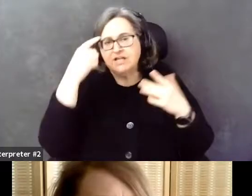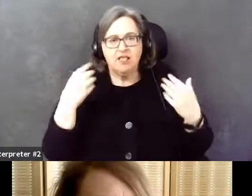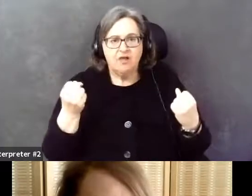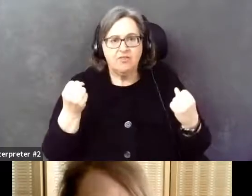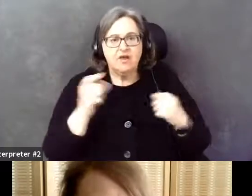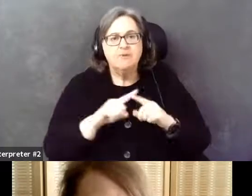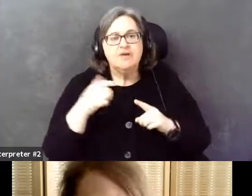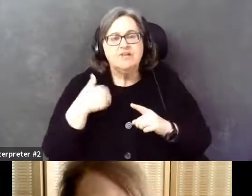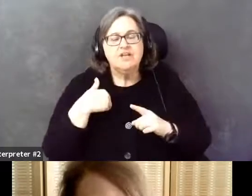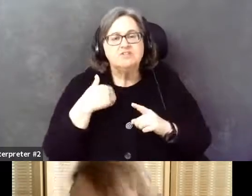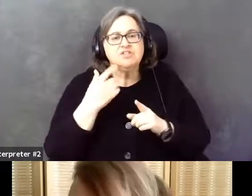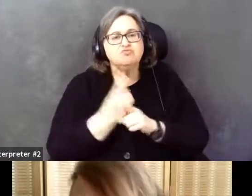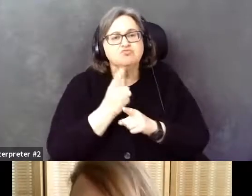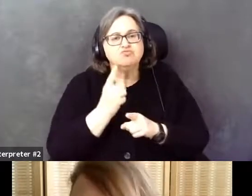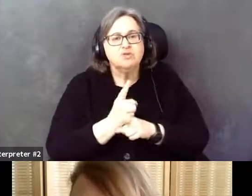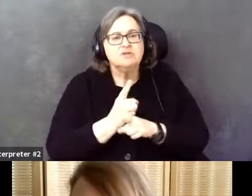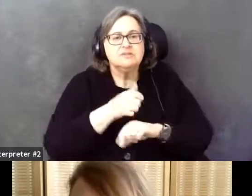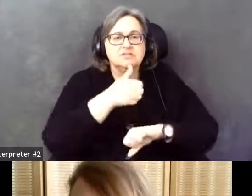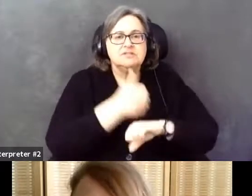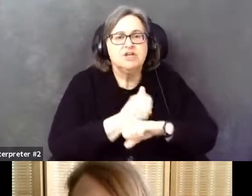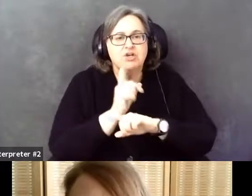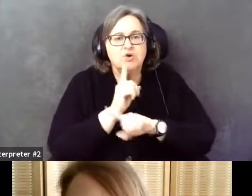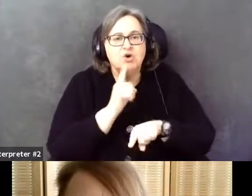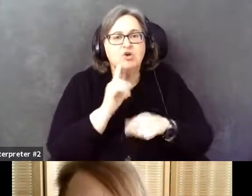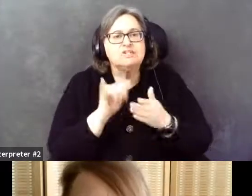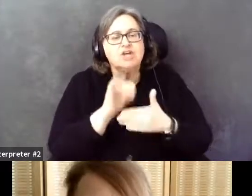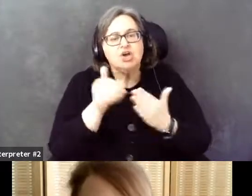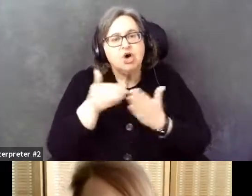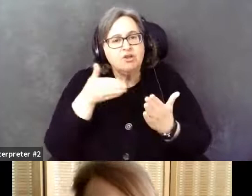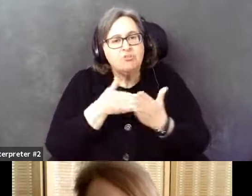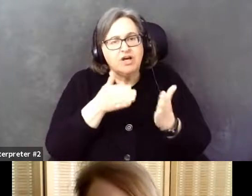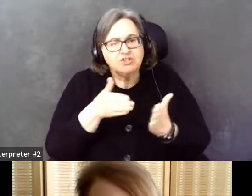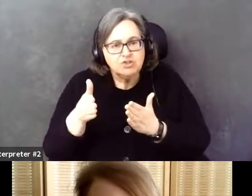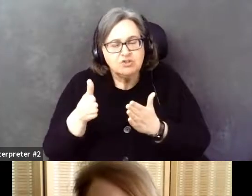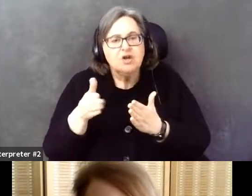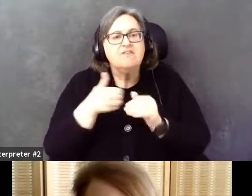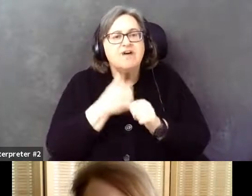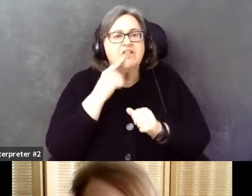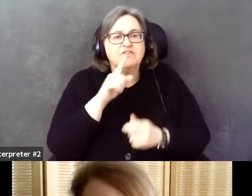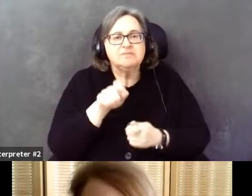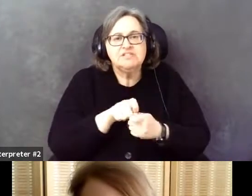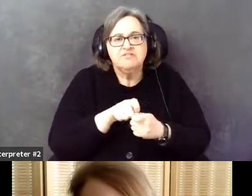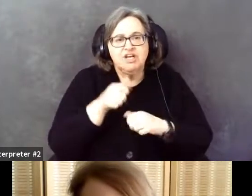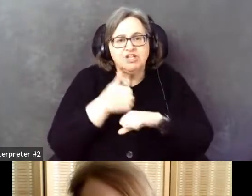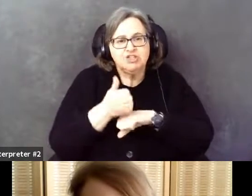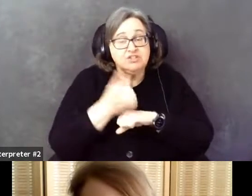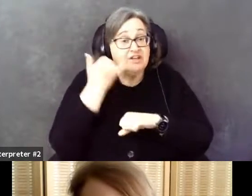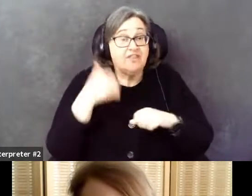some standing orders that all of the prosecutors follow for certain kinds of charges. If a person has serious mental illness,